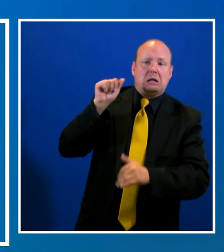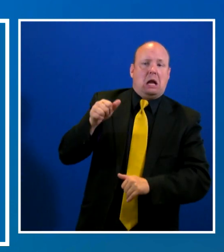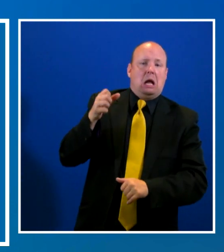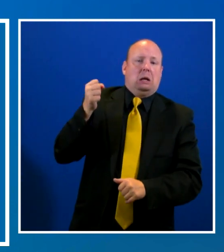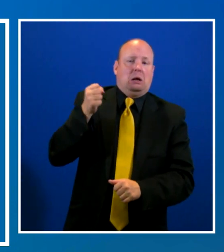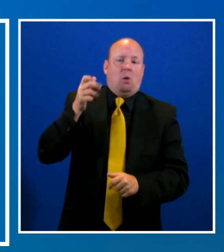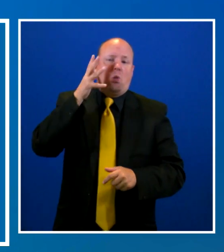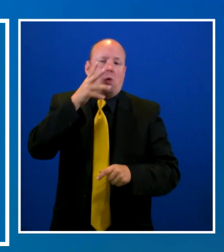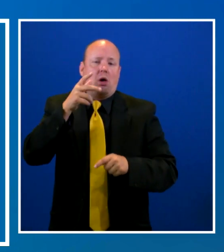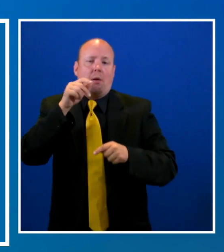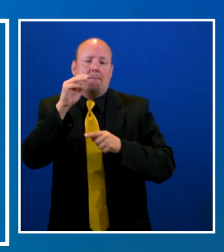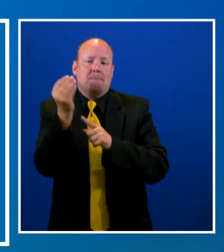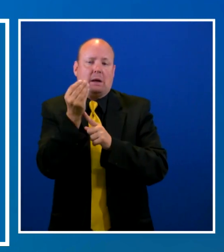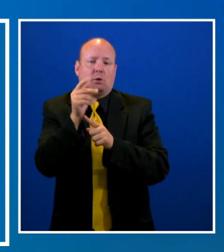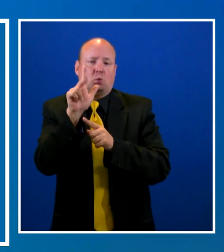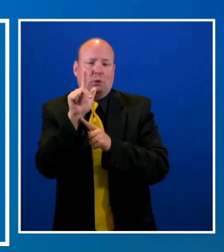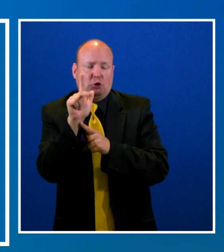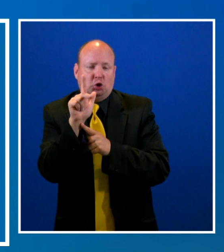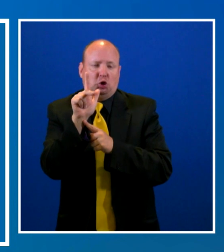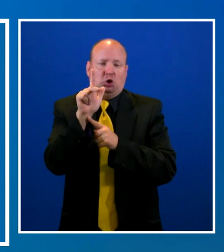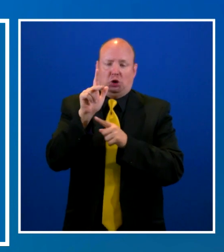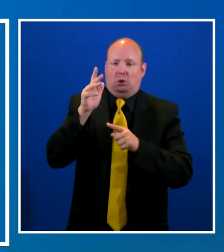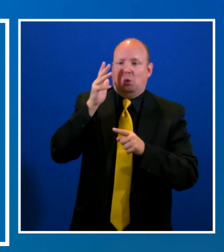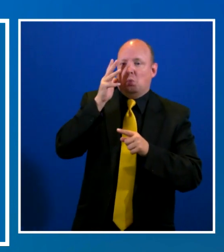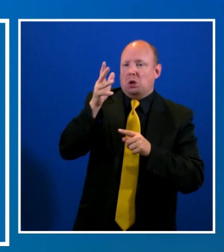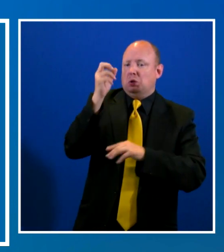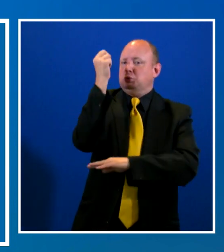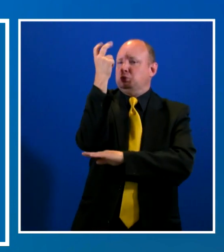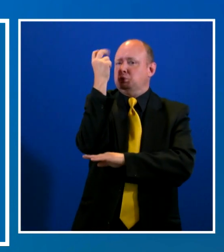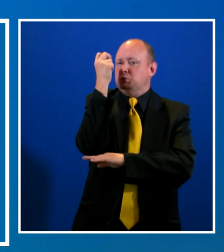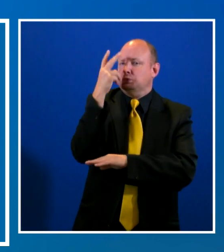Find links and instructions for how to apply on this screen.